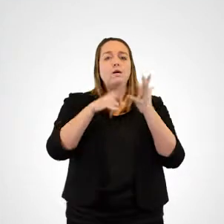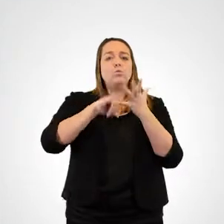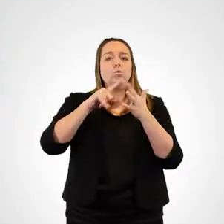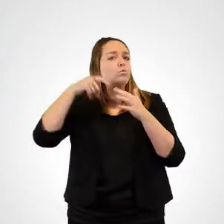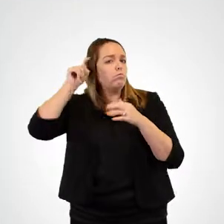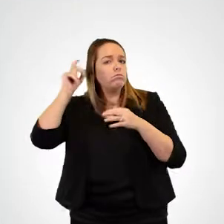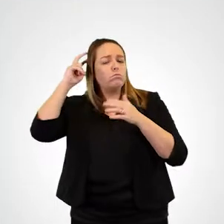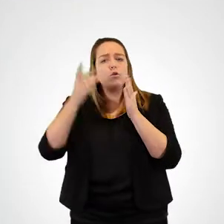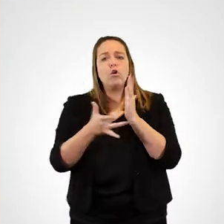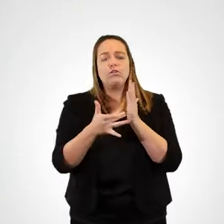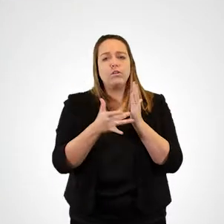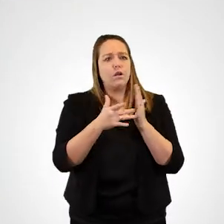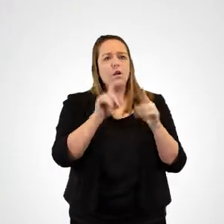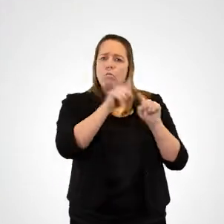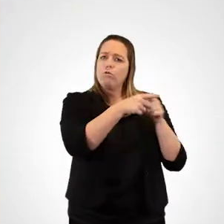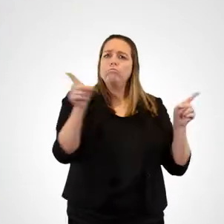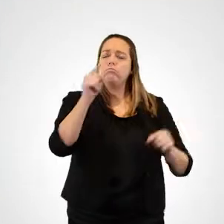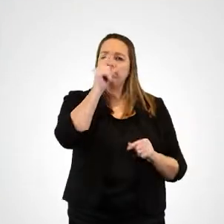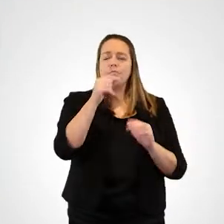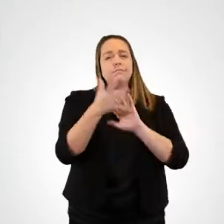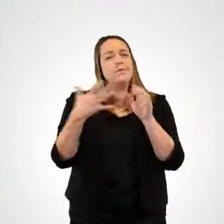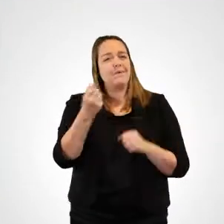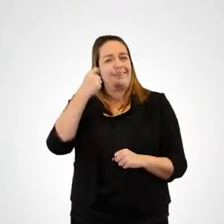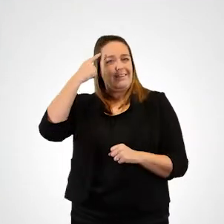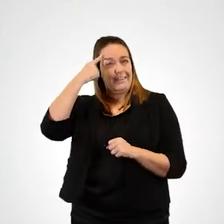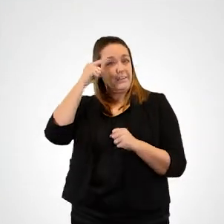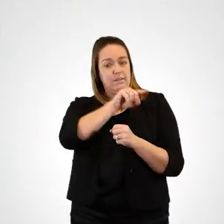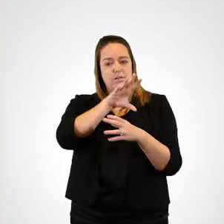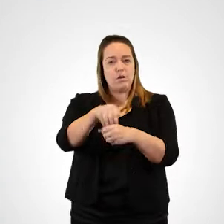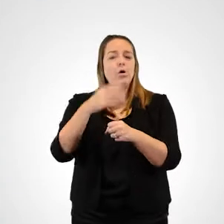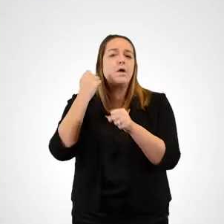So that always needs to be taken into account now in terms of making English accessible.